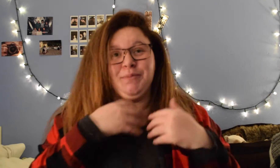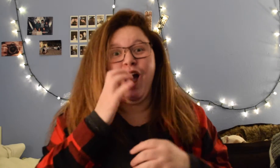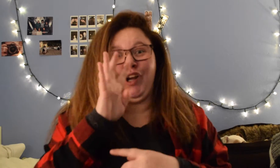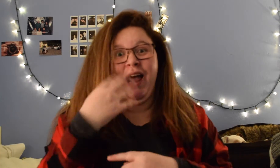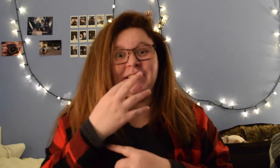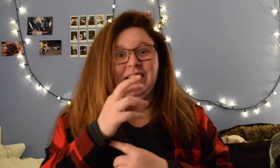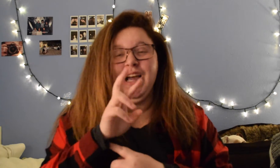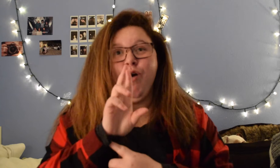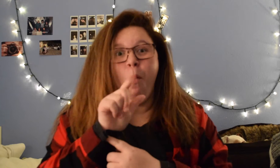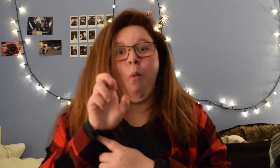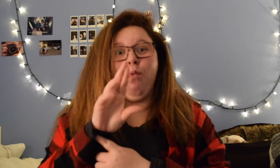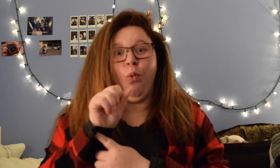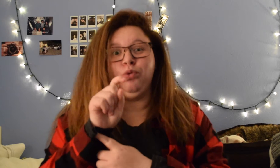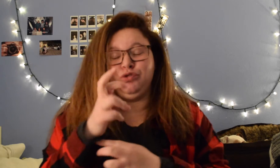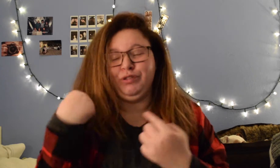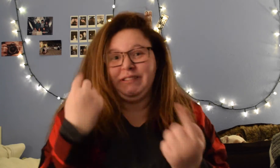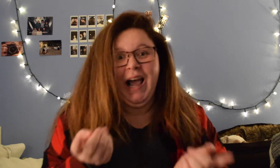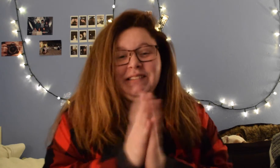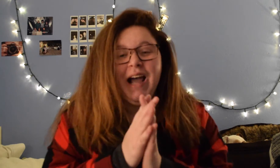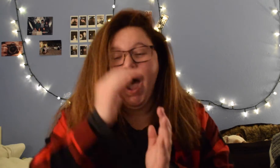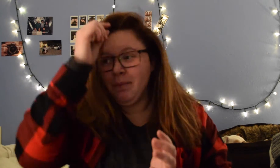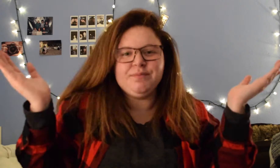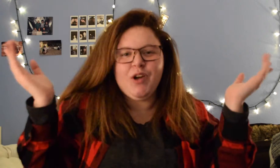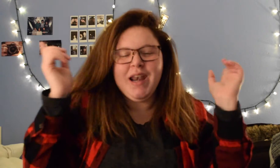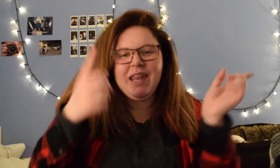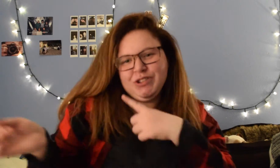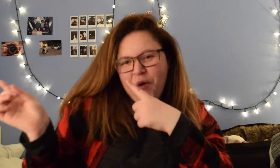It has been a crazy rollercoaster Let's go!